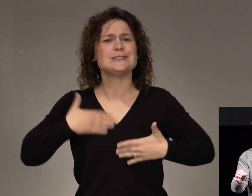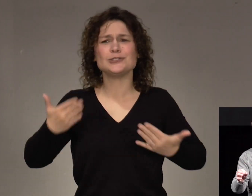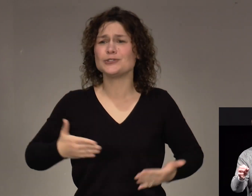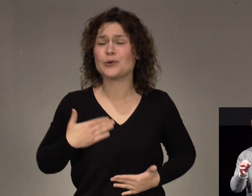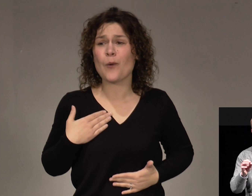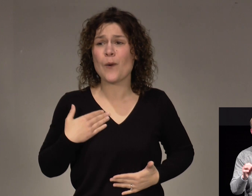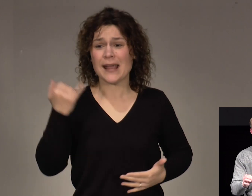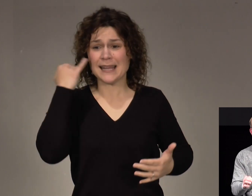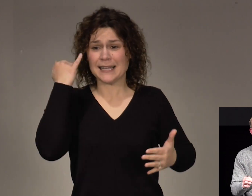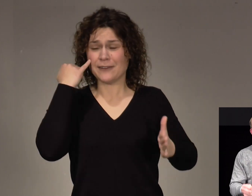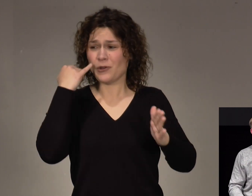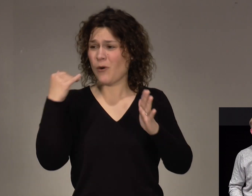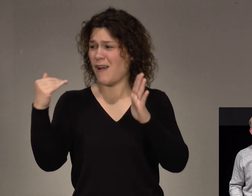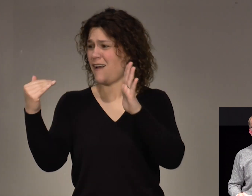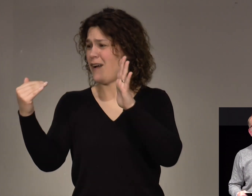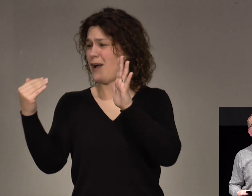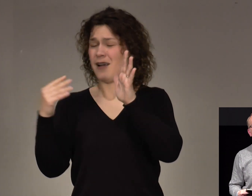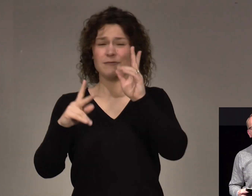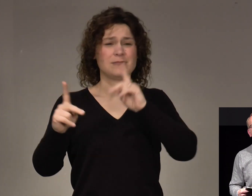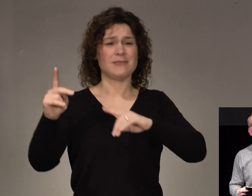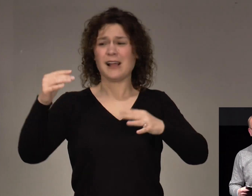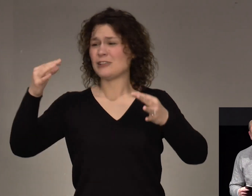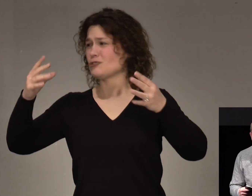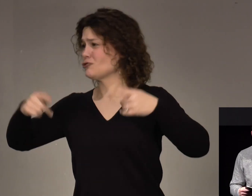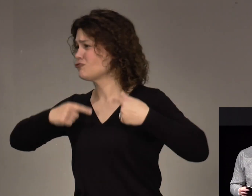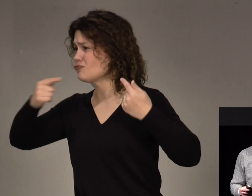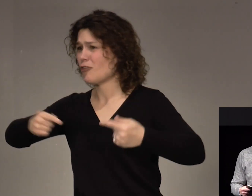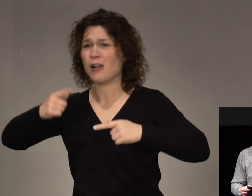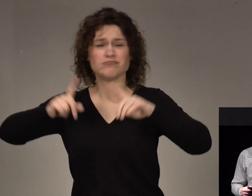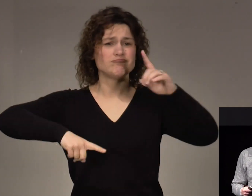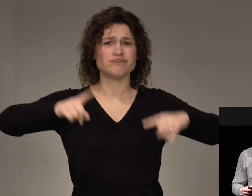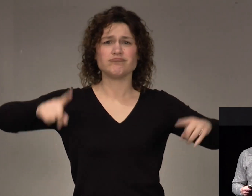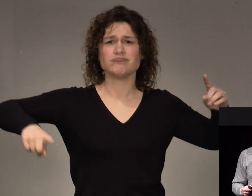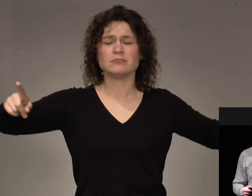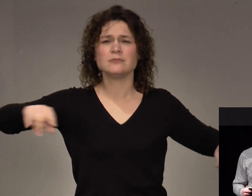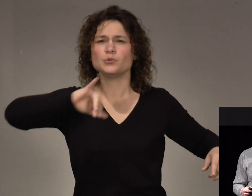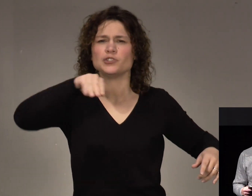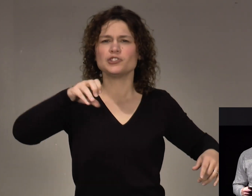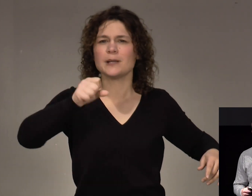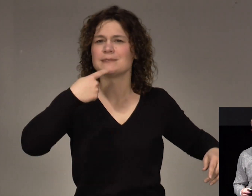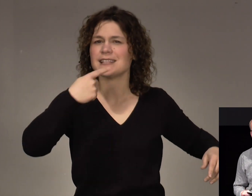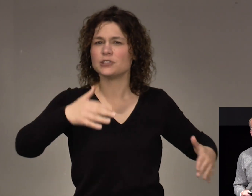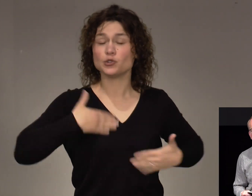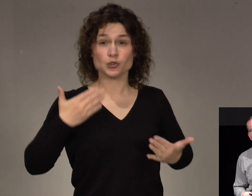trials of many kinds. But when James says JOY, he doesn't mean you won't weep